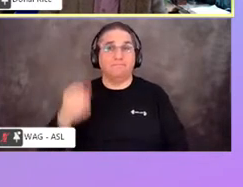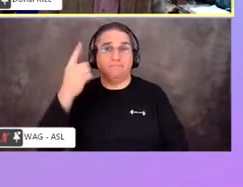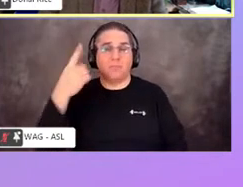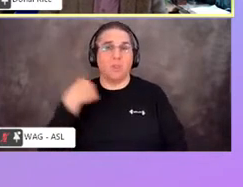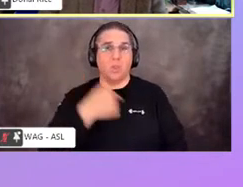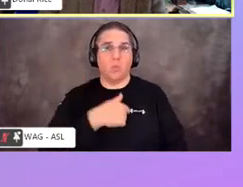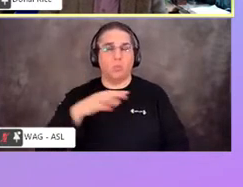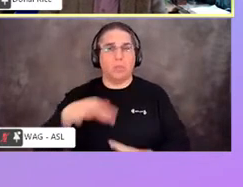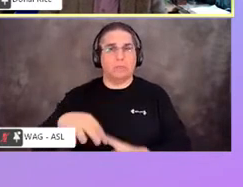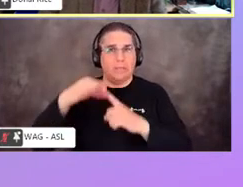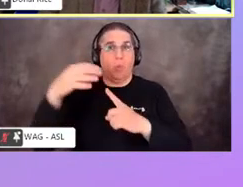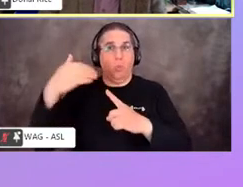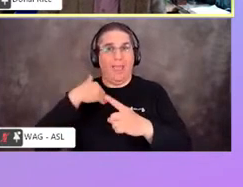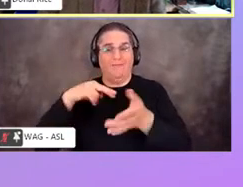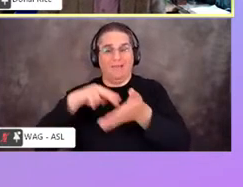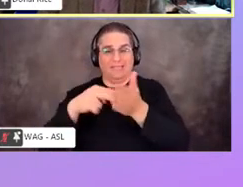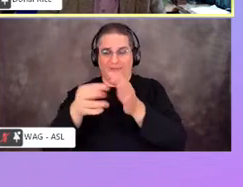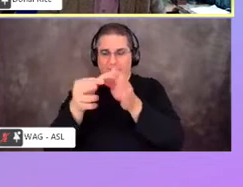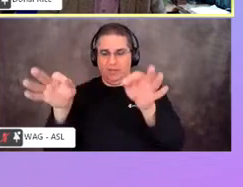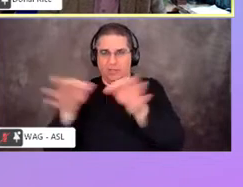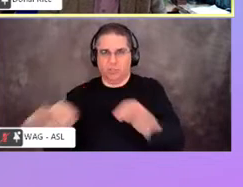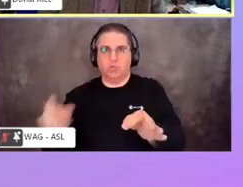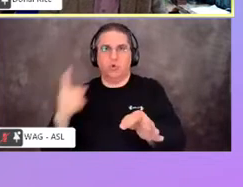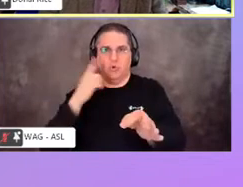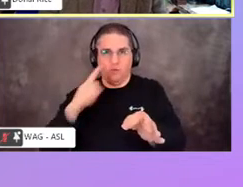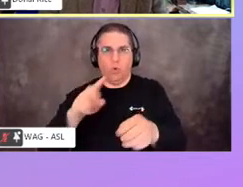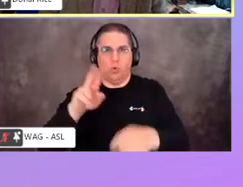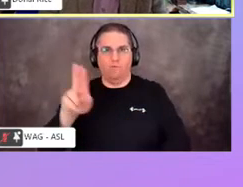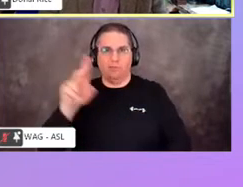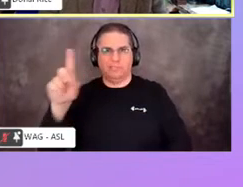Promoting universal design. And within India, I'm located within the center